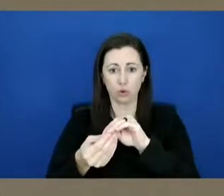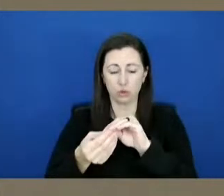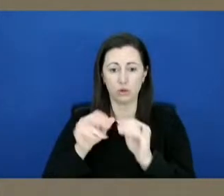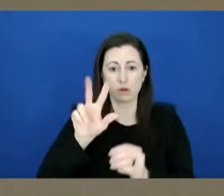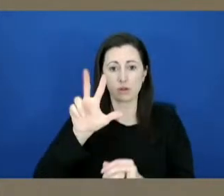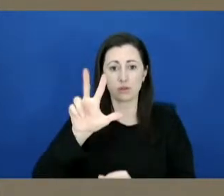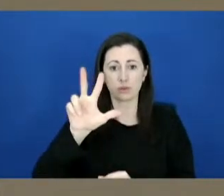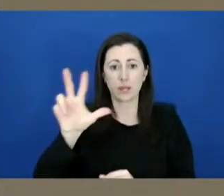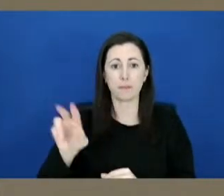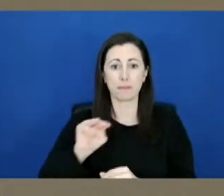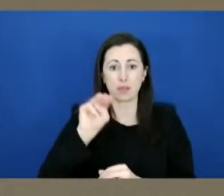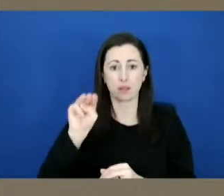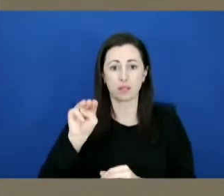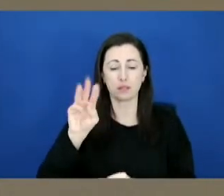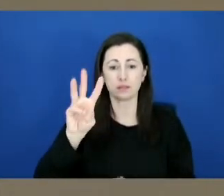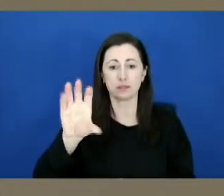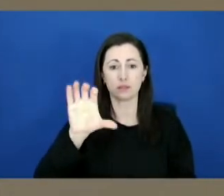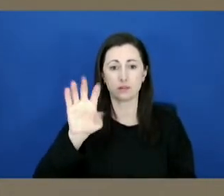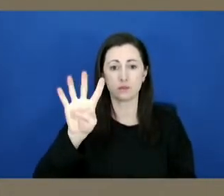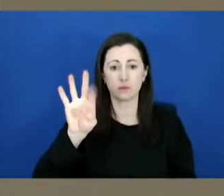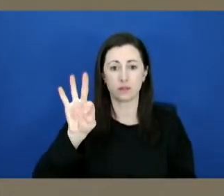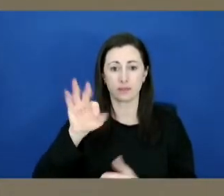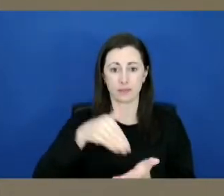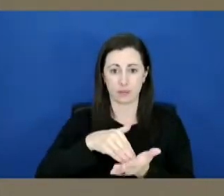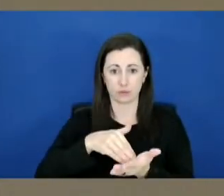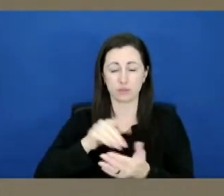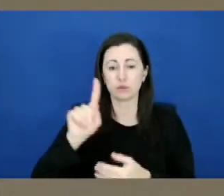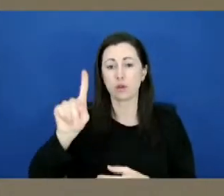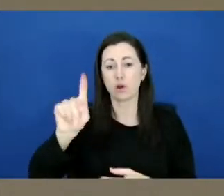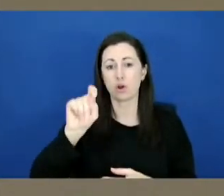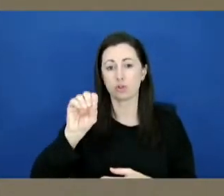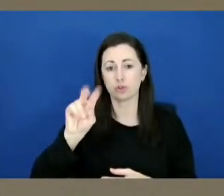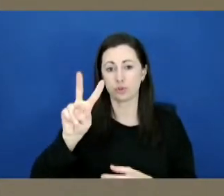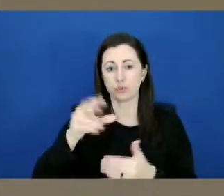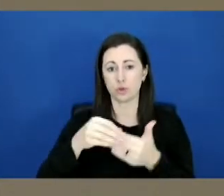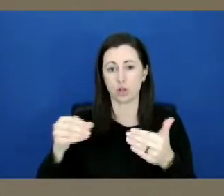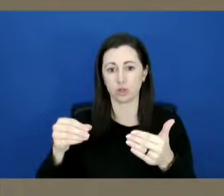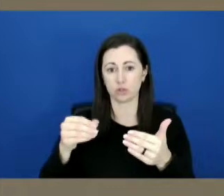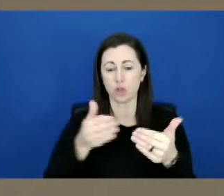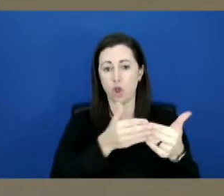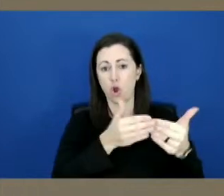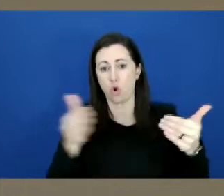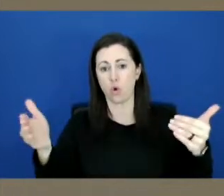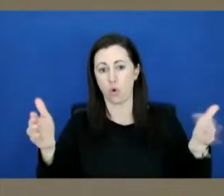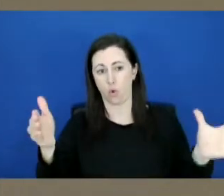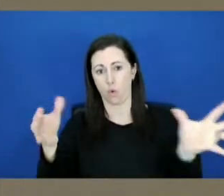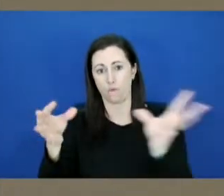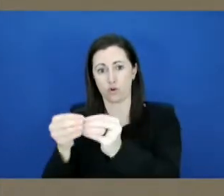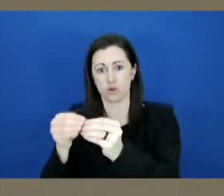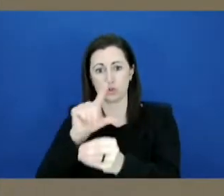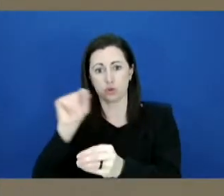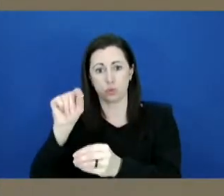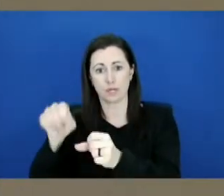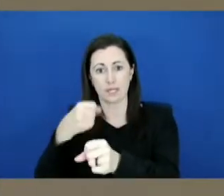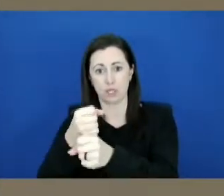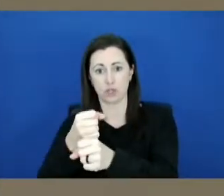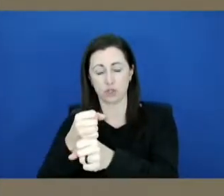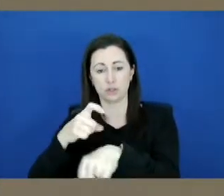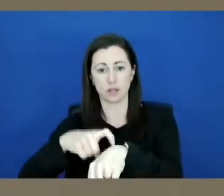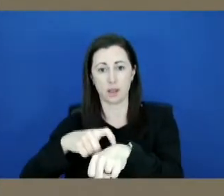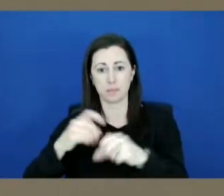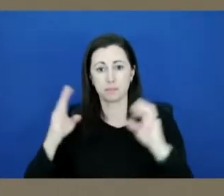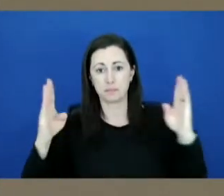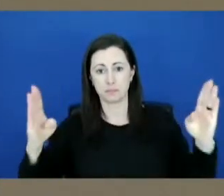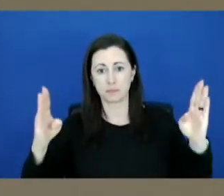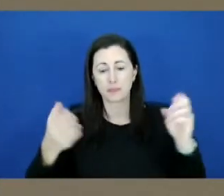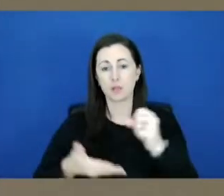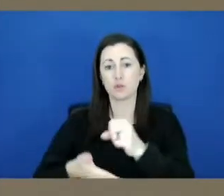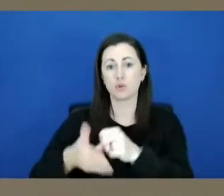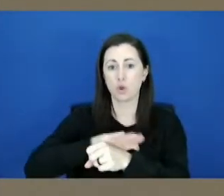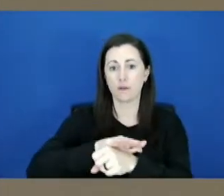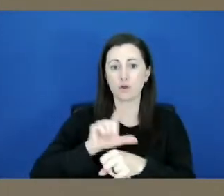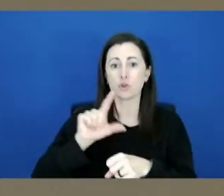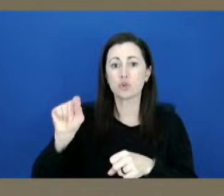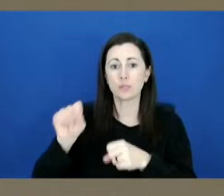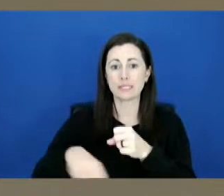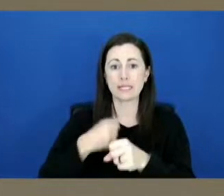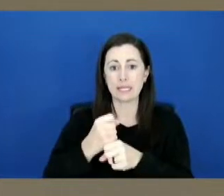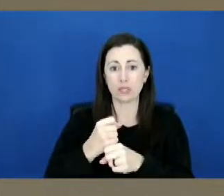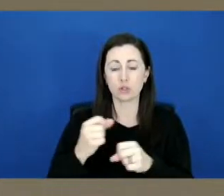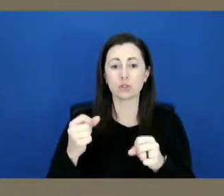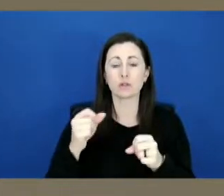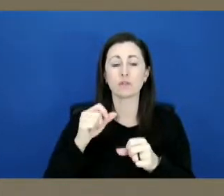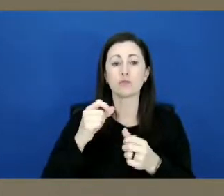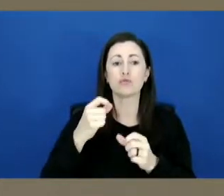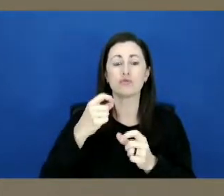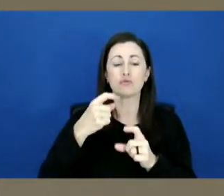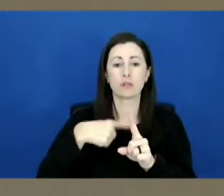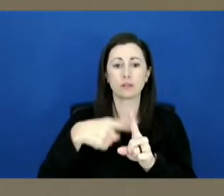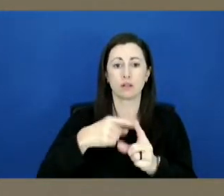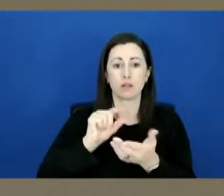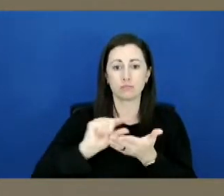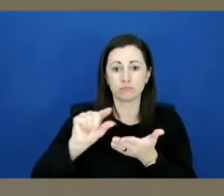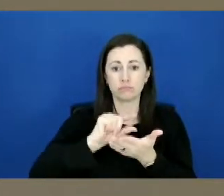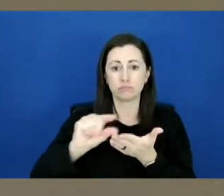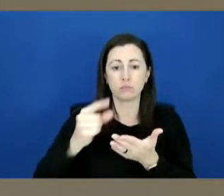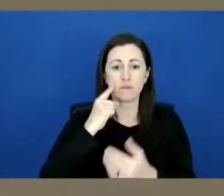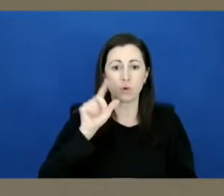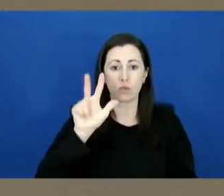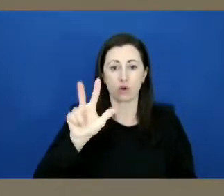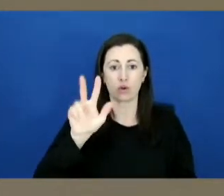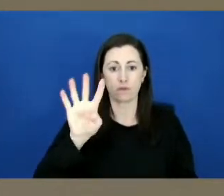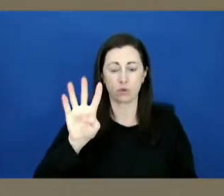COUNTY WOULD ALLOCATE A TOTAL OF